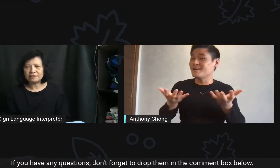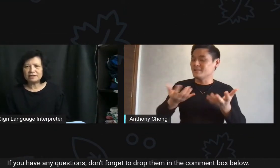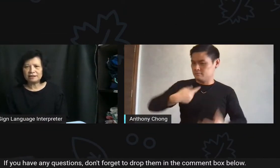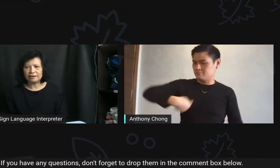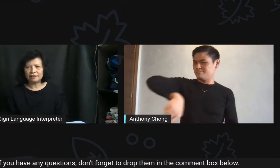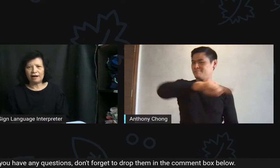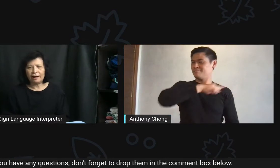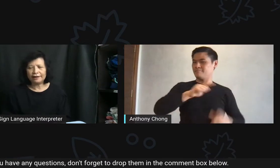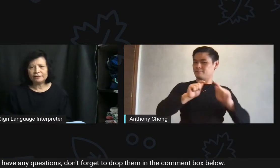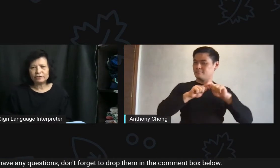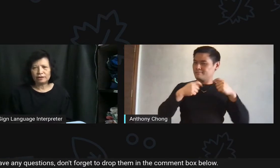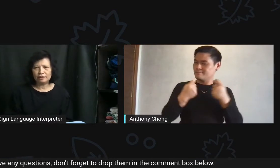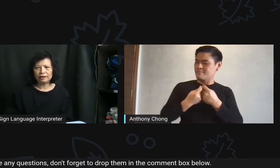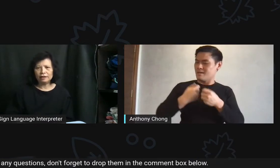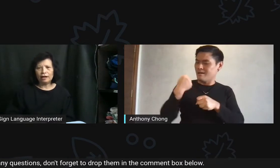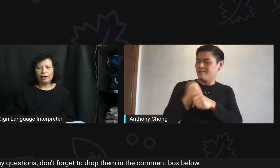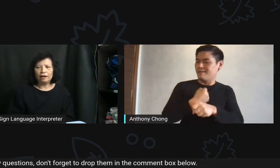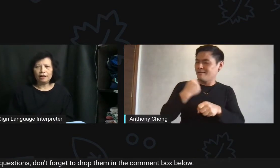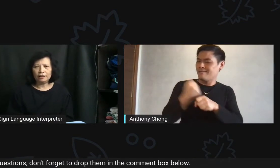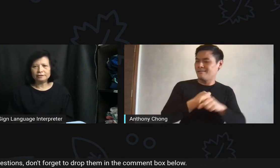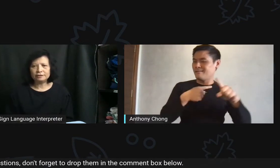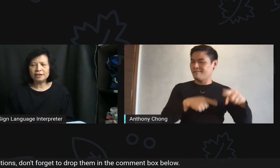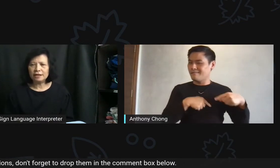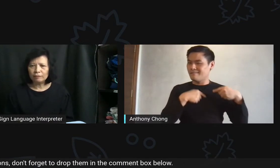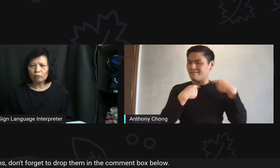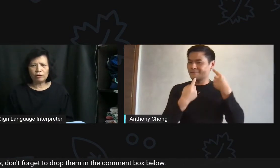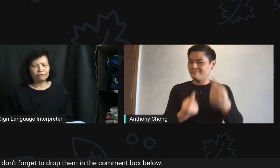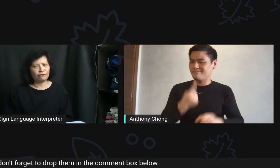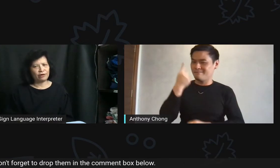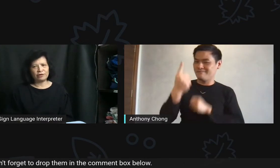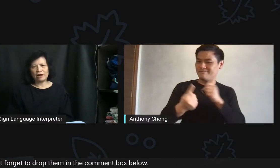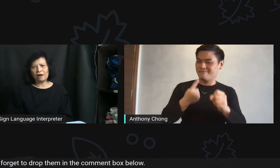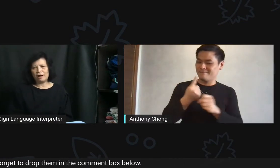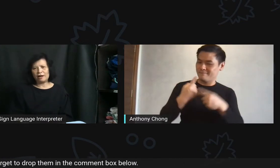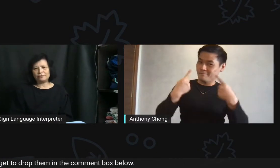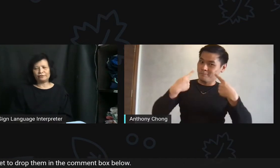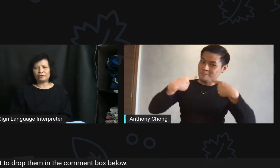C at the eye, OK. The team work very hard for the